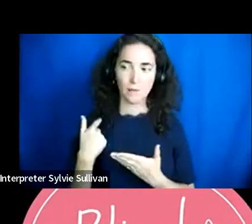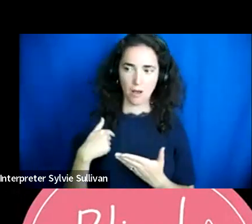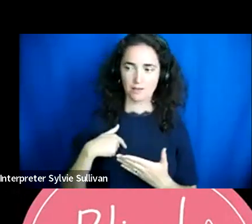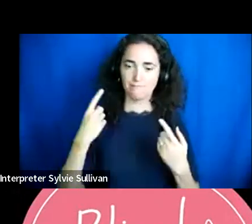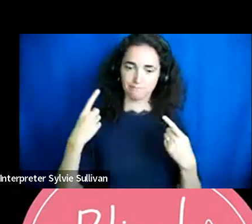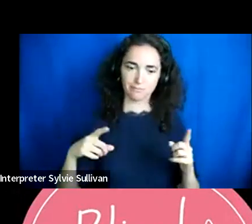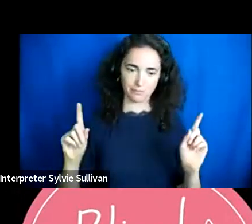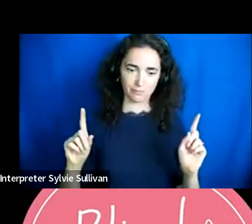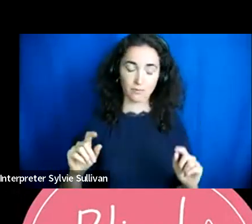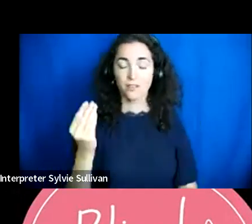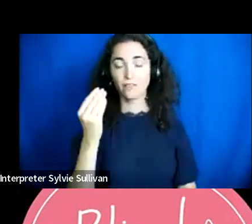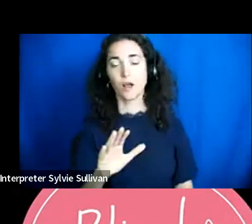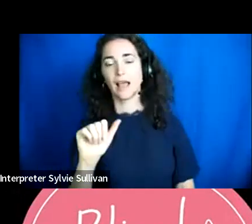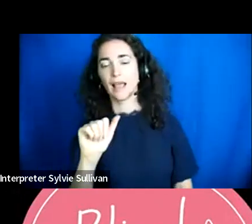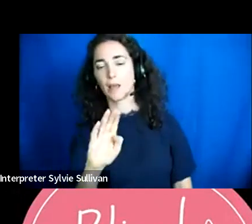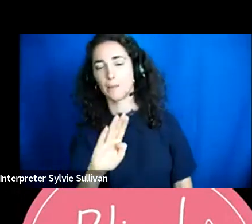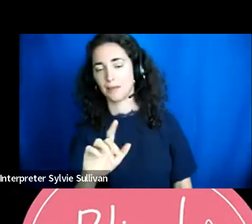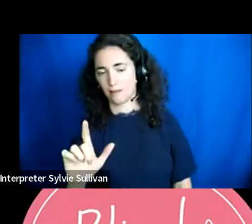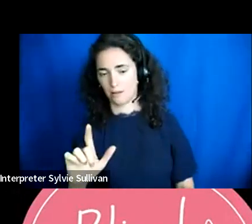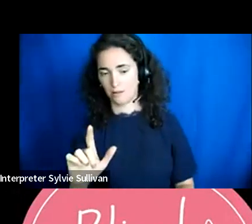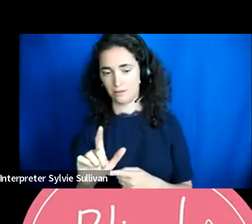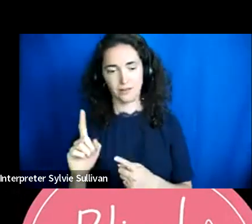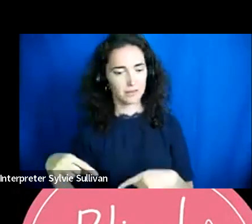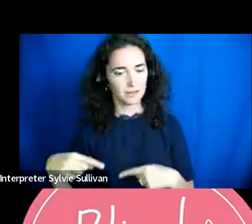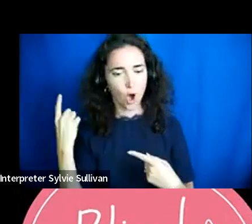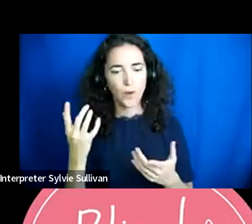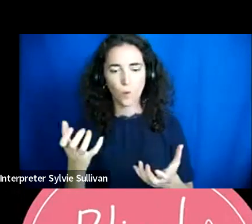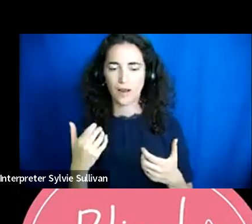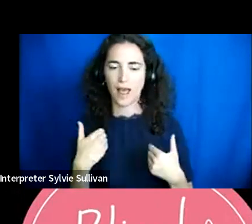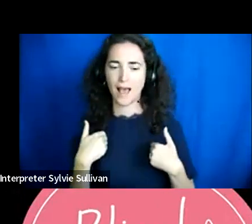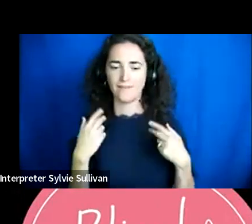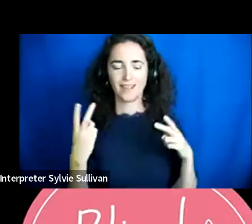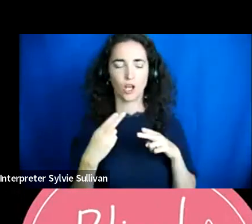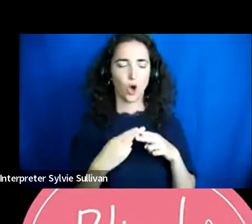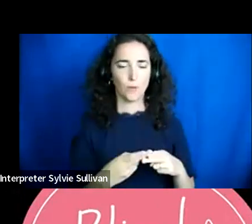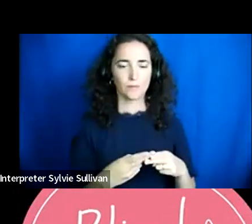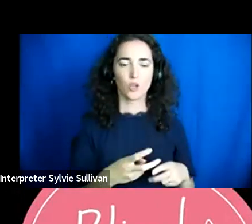Affiliated blind. Louisiana has always wanted to have what we call a transition camp.